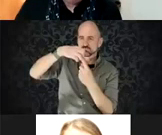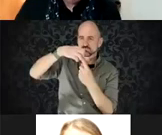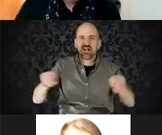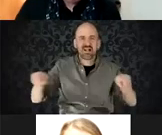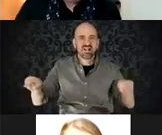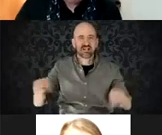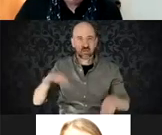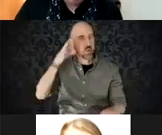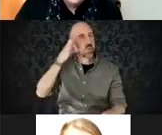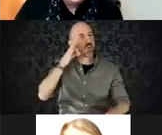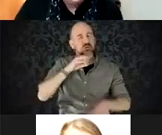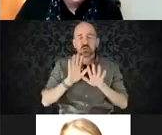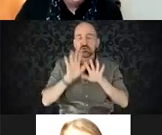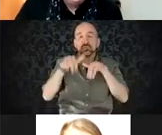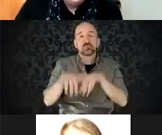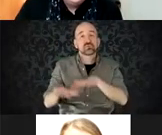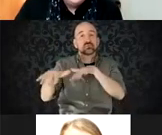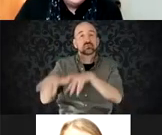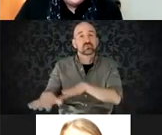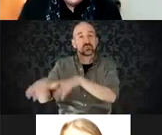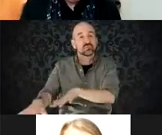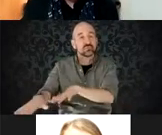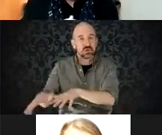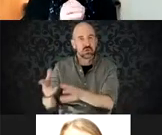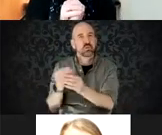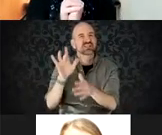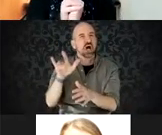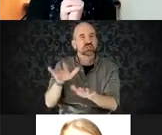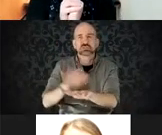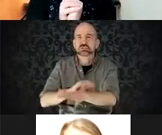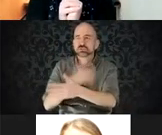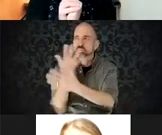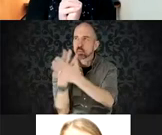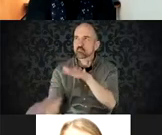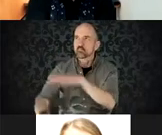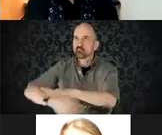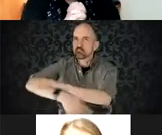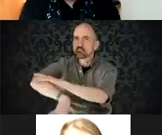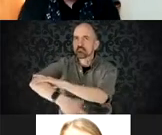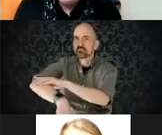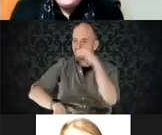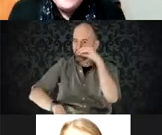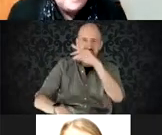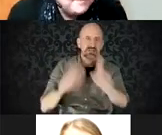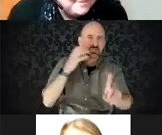rough natural stone borders. Walls, sculpture and other sculptures structures can simulate the tactile sense, whether